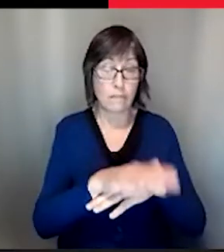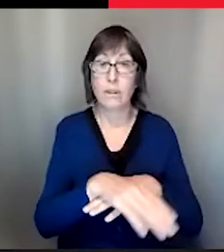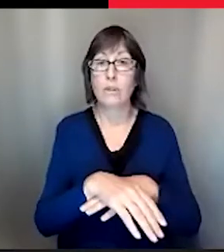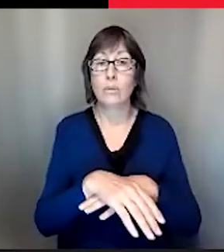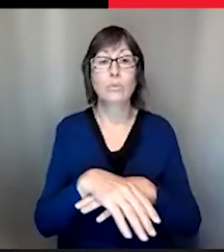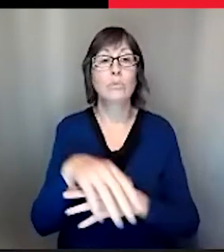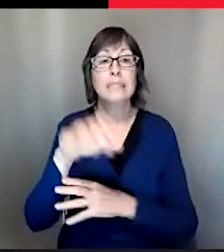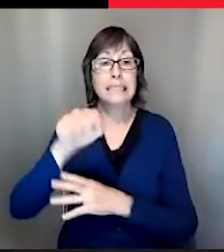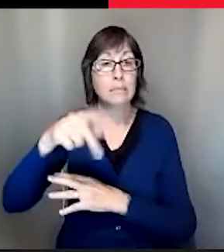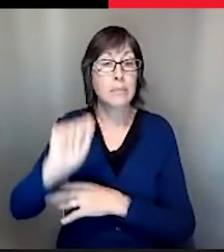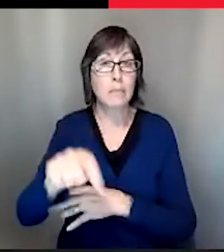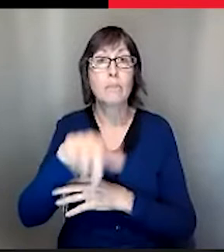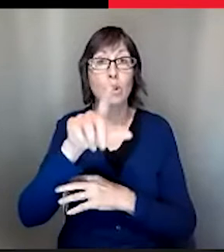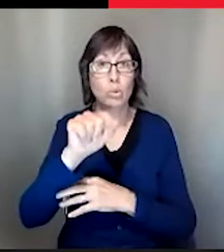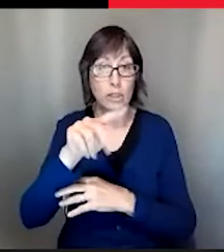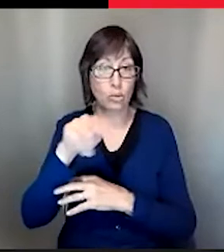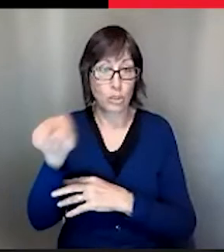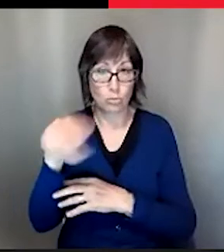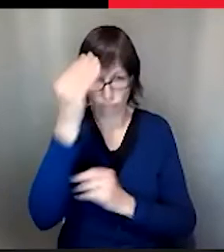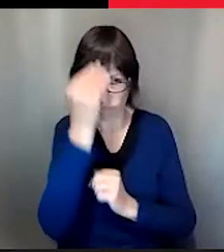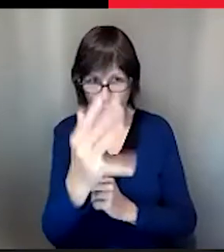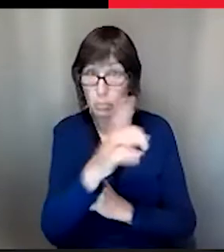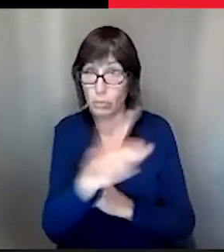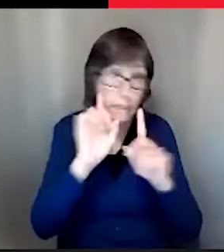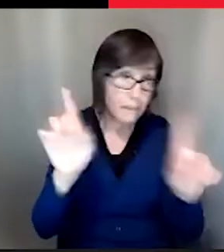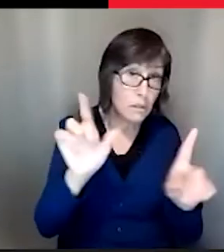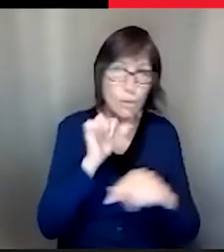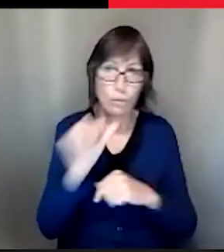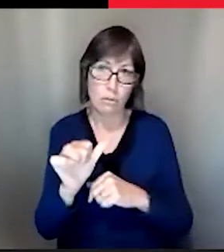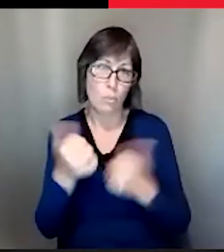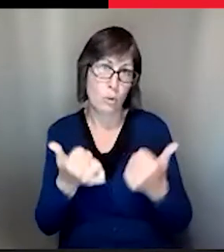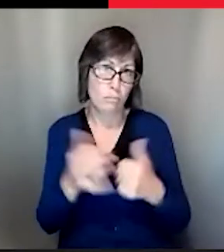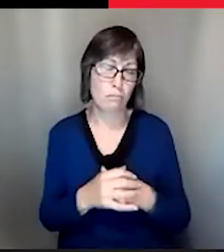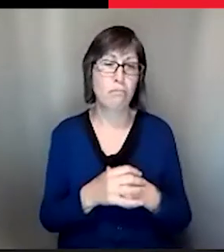2022 letting applicants know if they were successful or not.